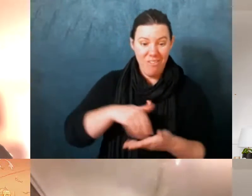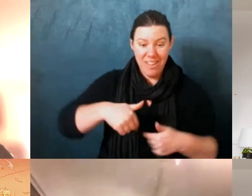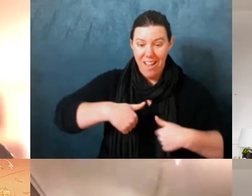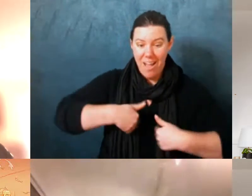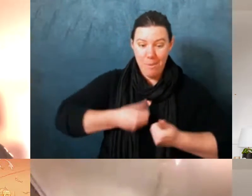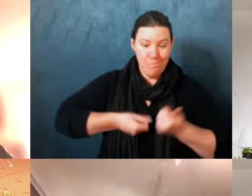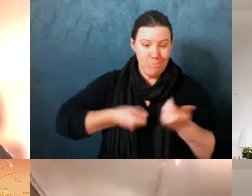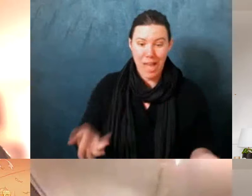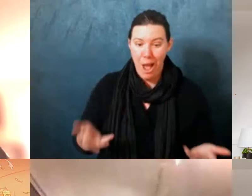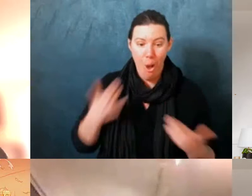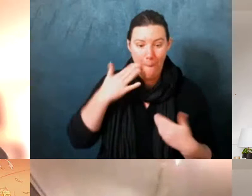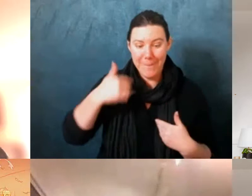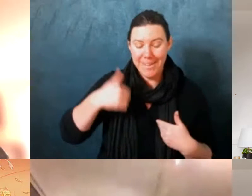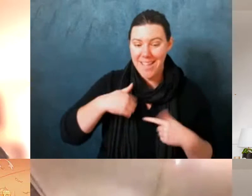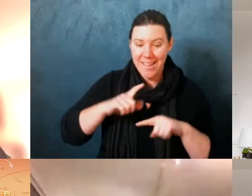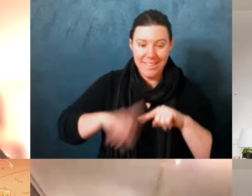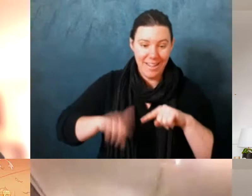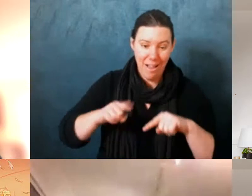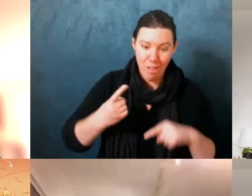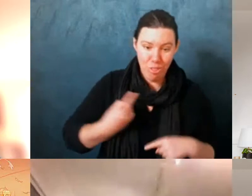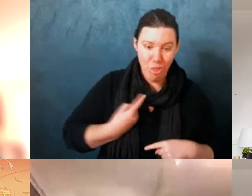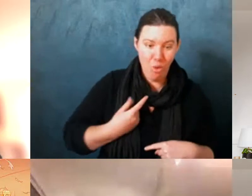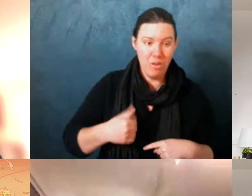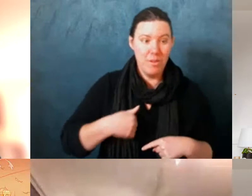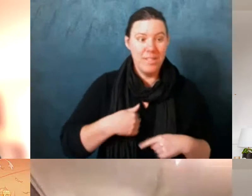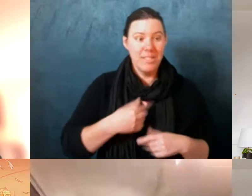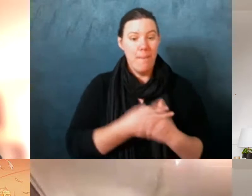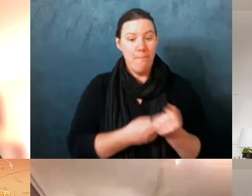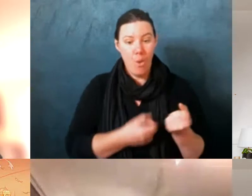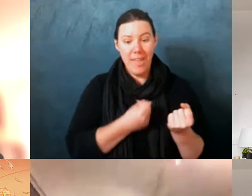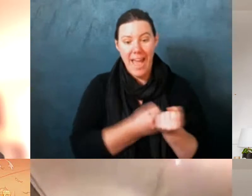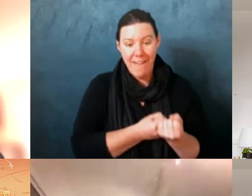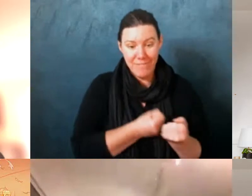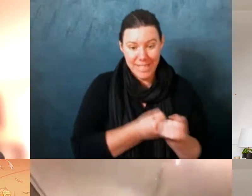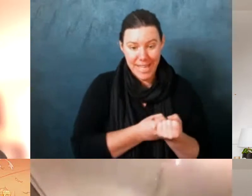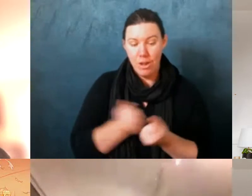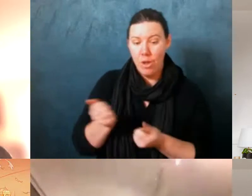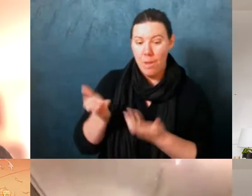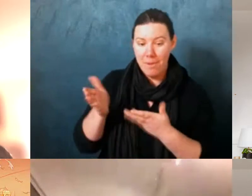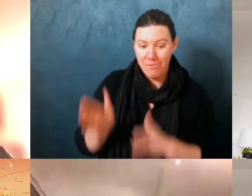to be advocate, to be provider, and then to be mental health professional at the same time.